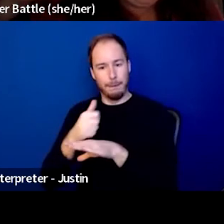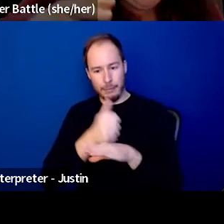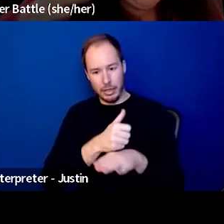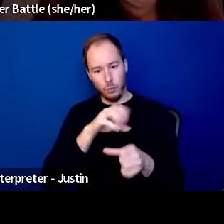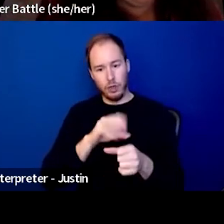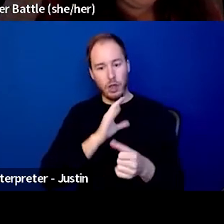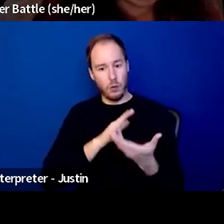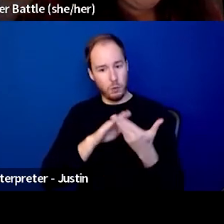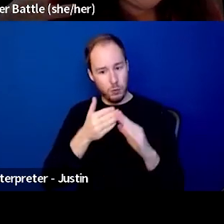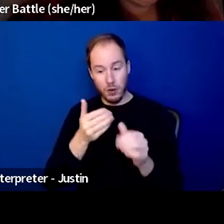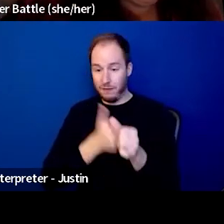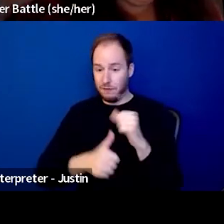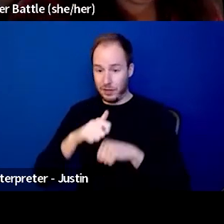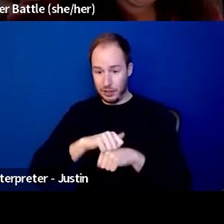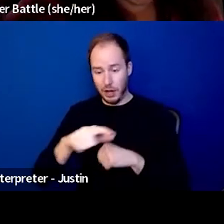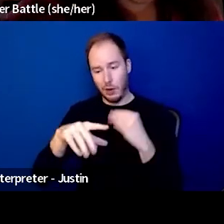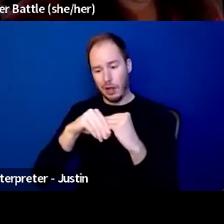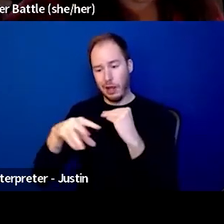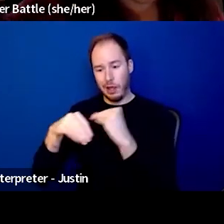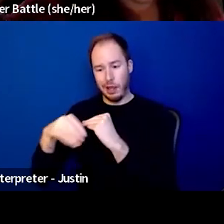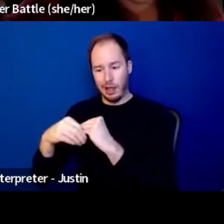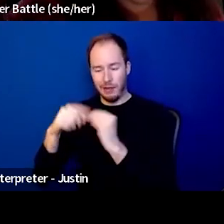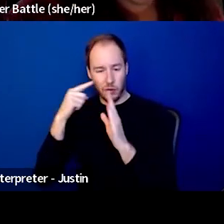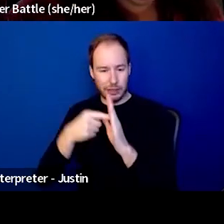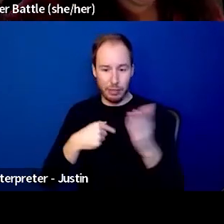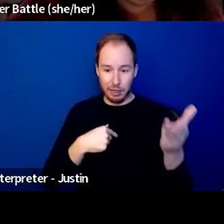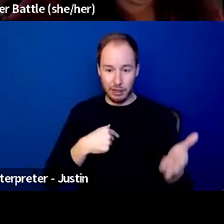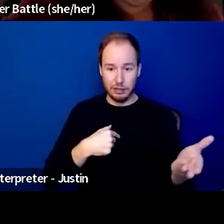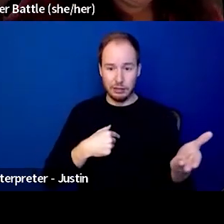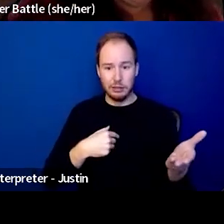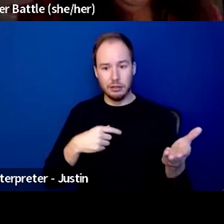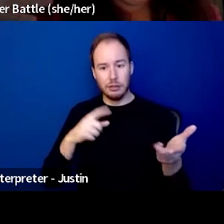And each time you add something like this to your community,